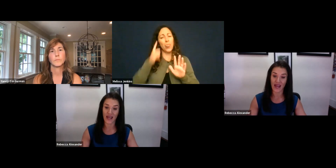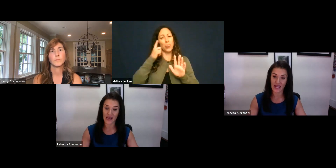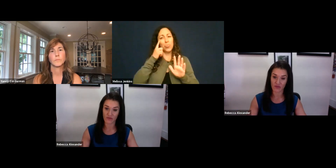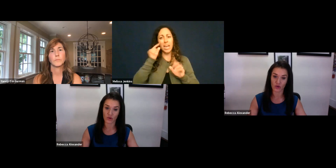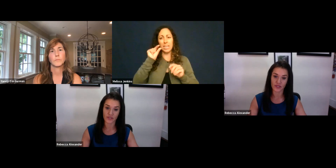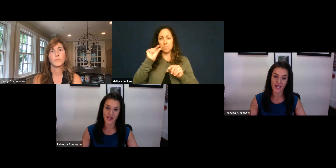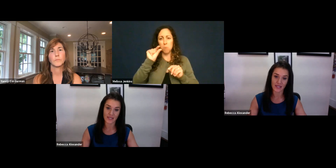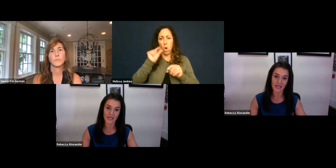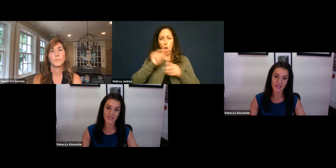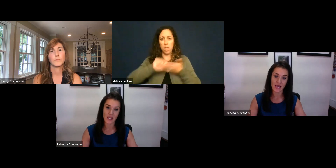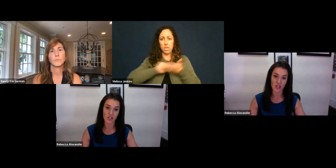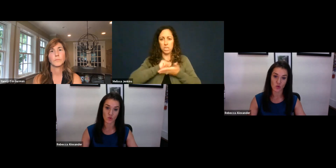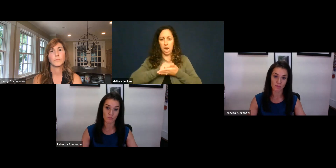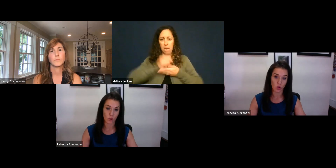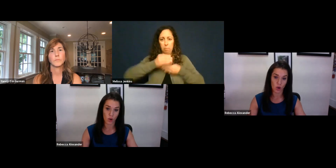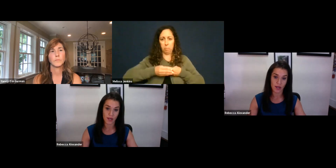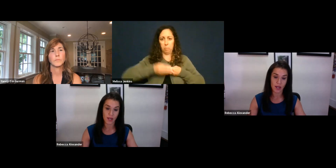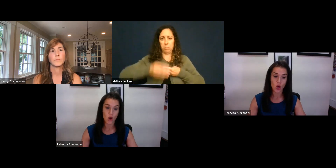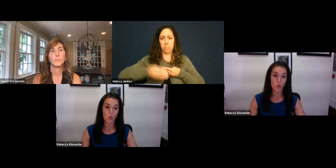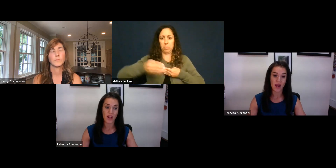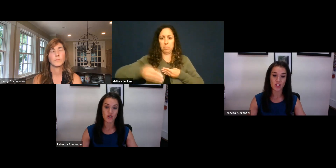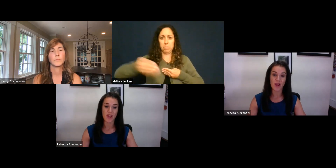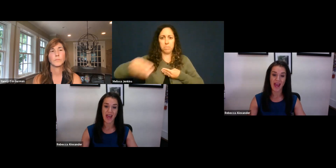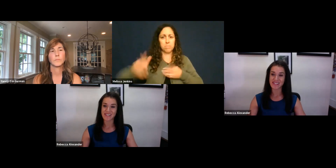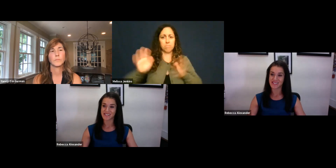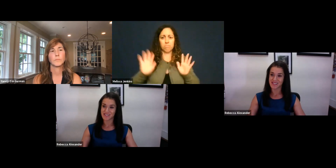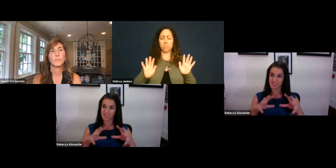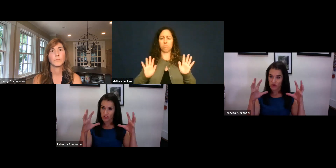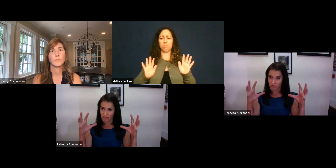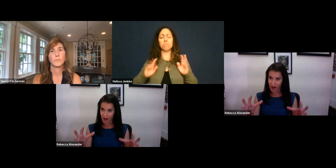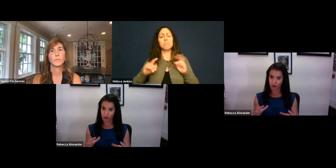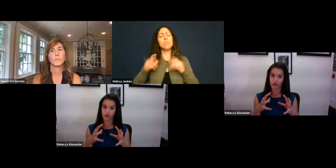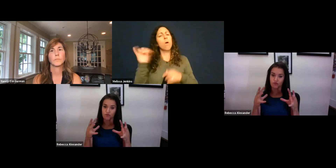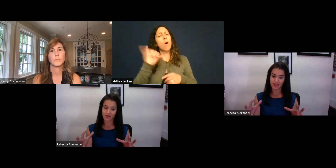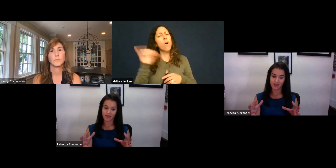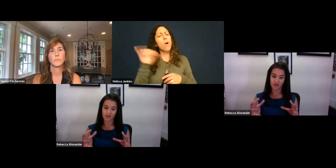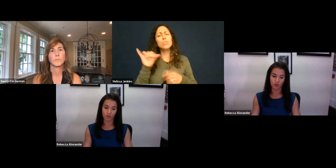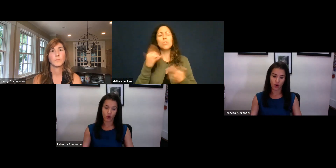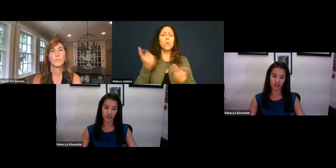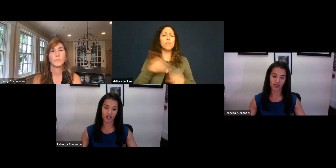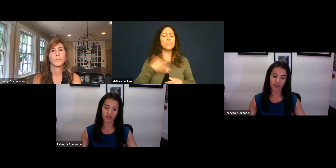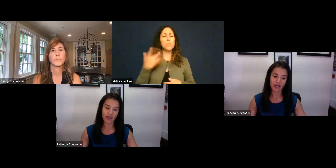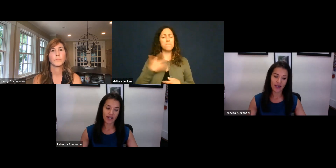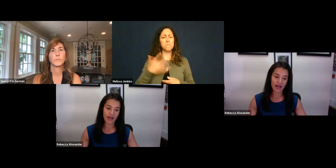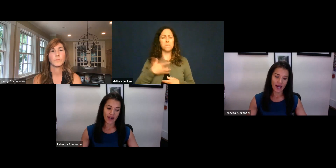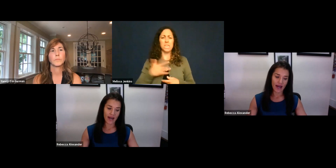behavioral techniques that you employ when you get into these sort of bouts or phases of depression.